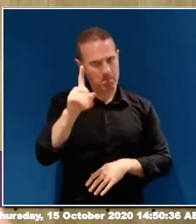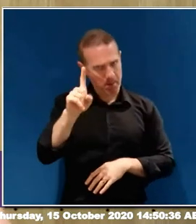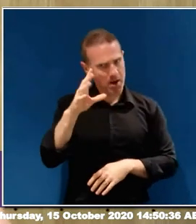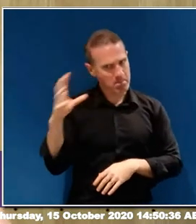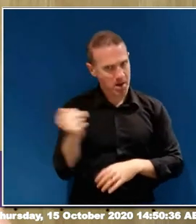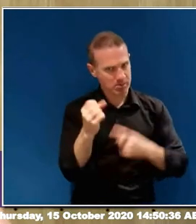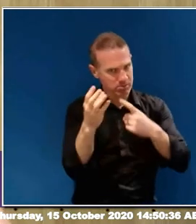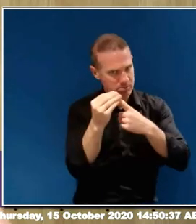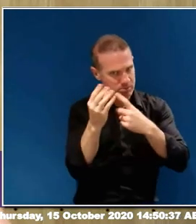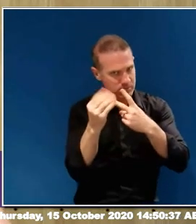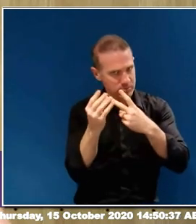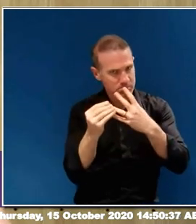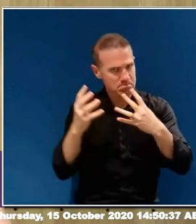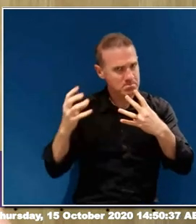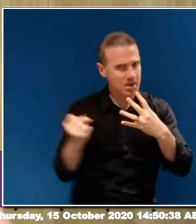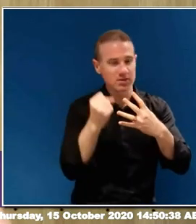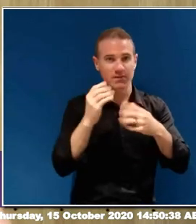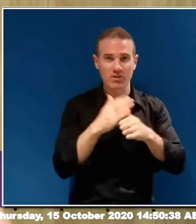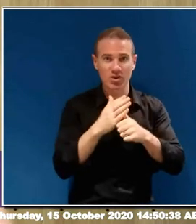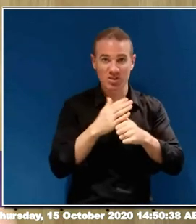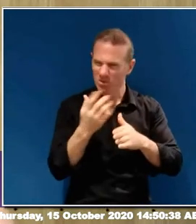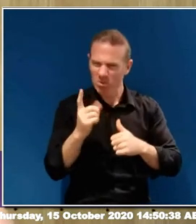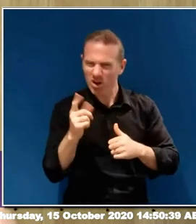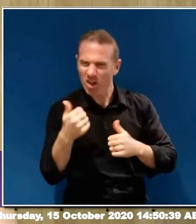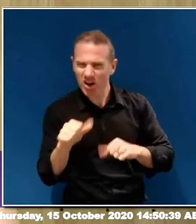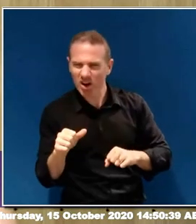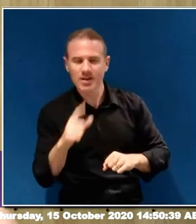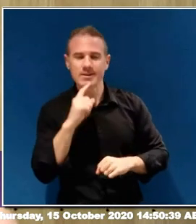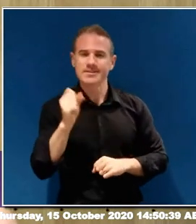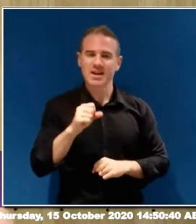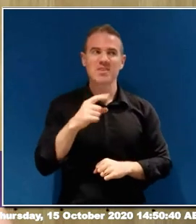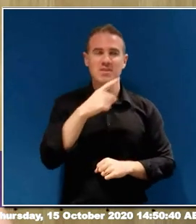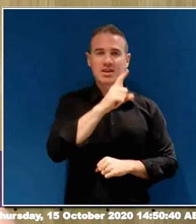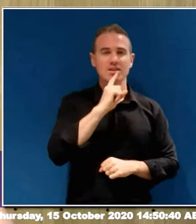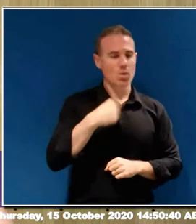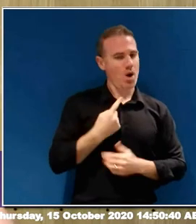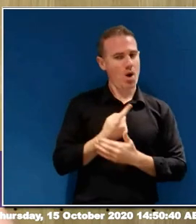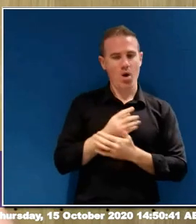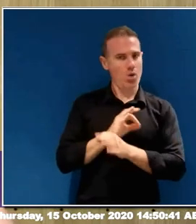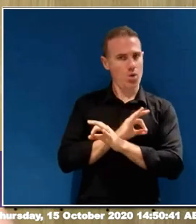We won't accept that student - a lot of no, absolutely no, until I